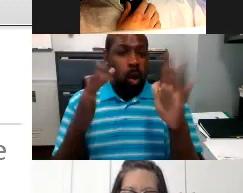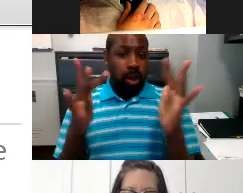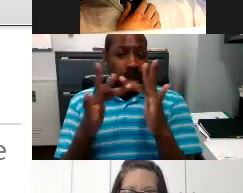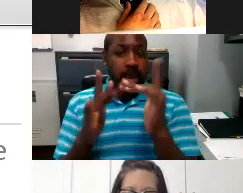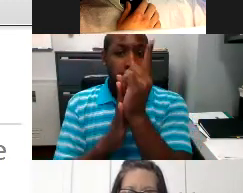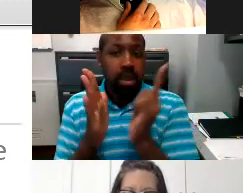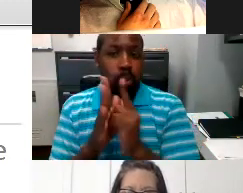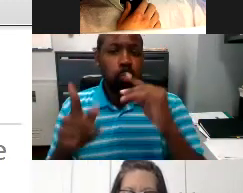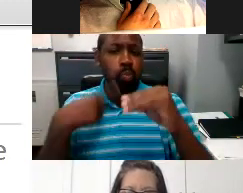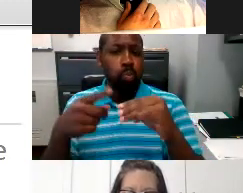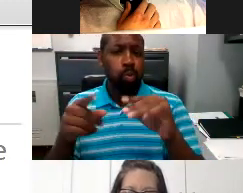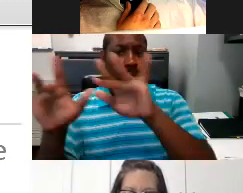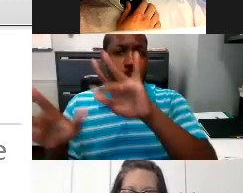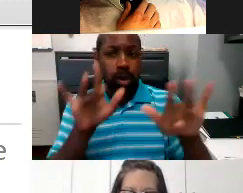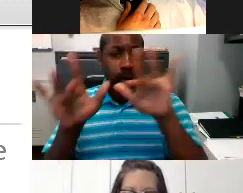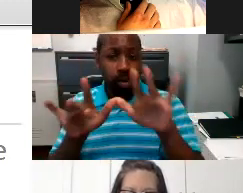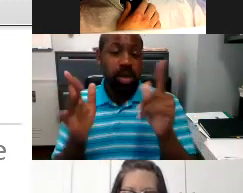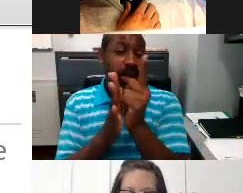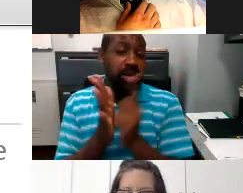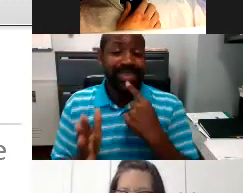BECAUSE IT DOES SEEM LIKE A REDUNDANT EFFORT IN ORDER TO RECORD THE MEETING AND THEN DO THE MEETING MINUTES. CLARIFICATION ON THAT. BECAUSE IT DOES SEEM LIKE A REDUNDANT EFFORT IN ORDER TO RECORD THE MEETING AND THEN DO THE MEETING MINUTES.